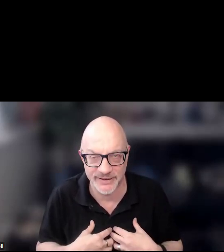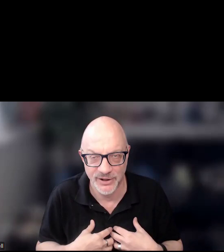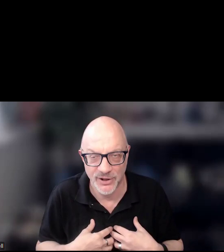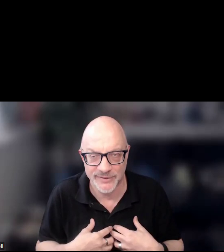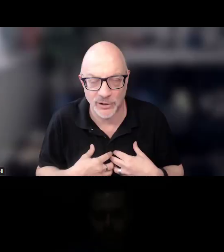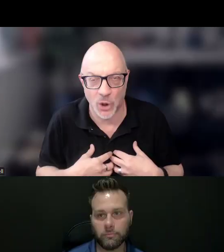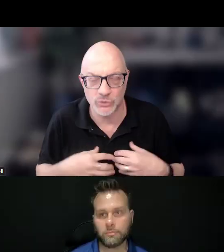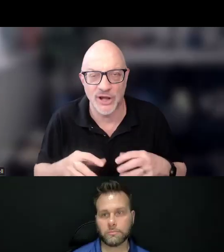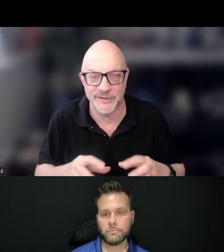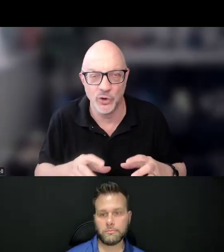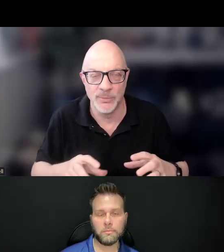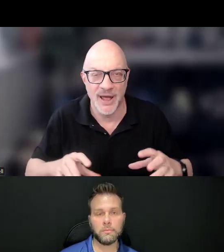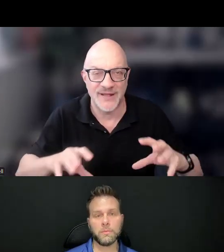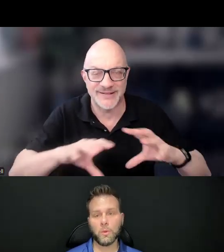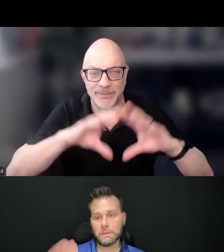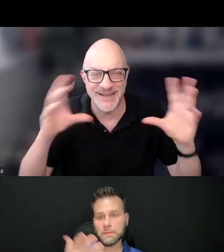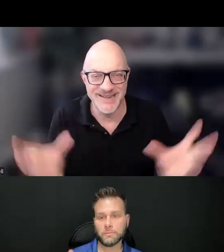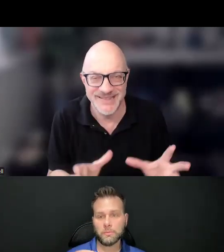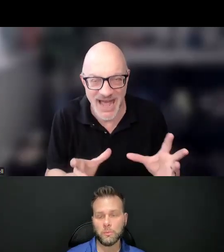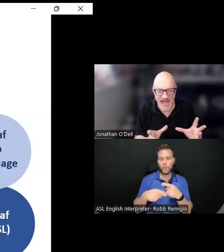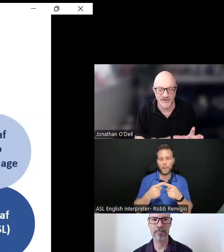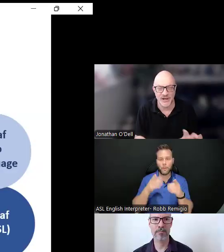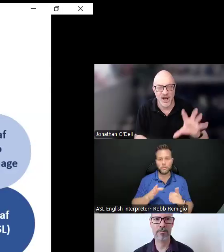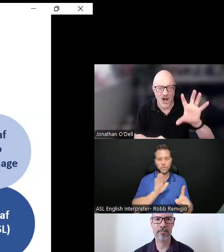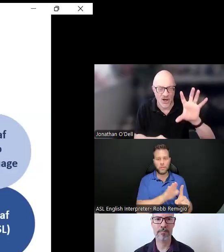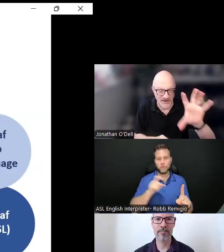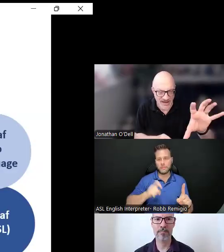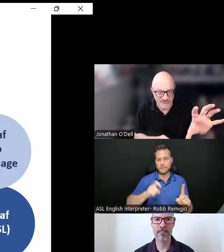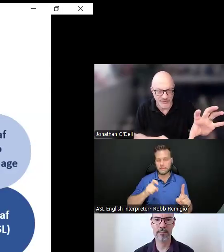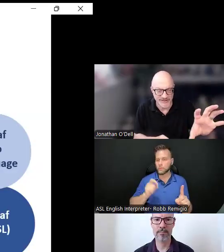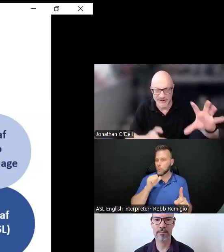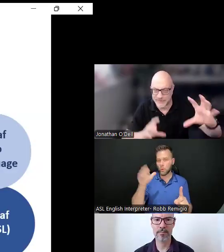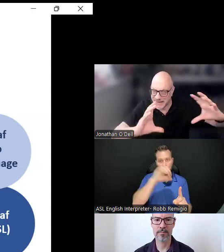tells me more about the Don't assume that somebody is